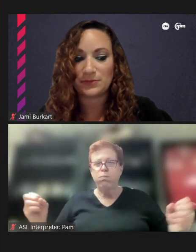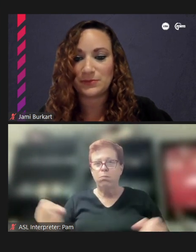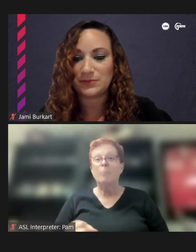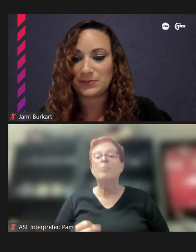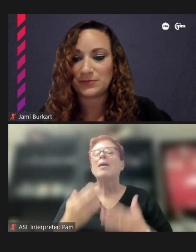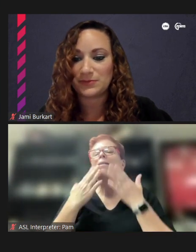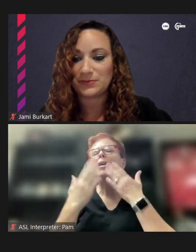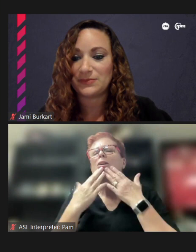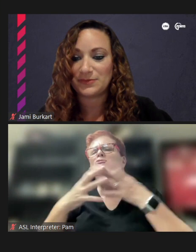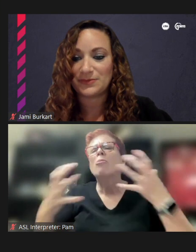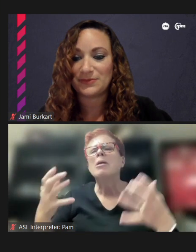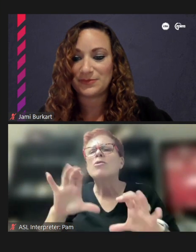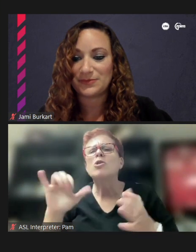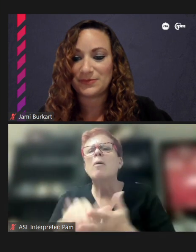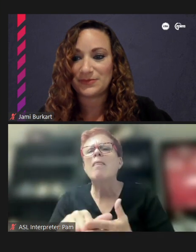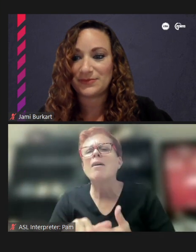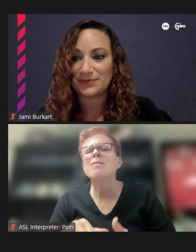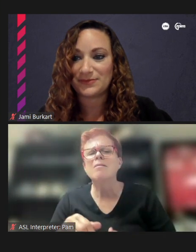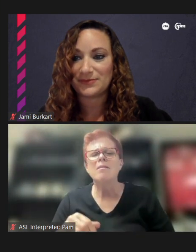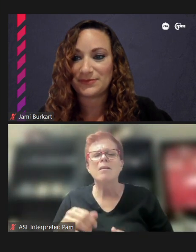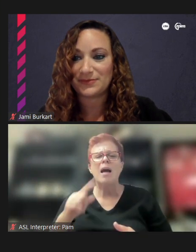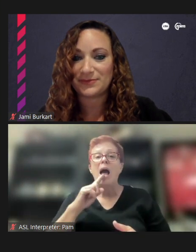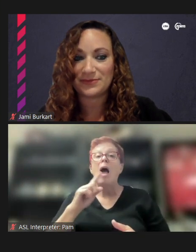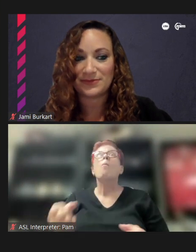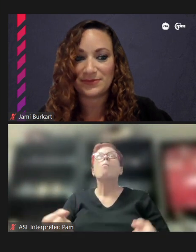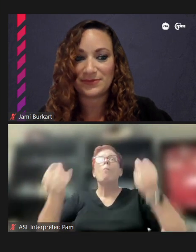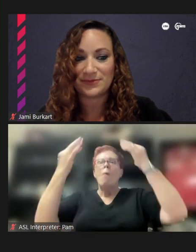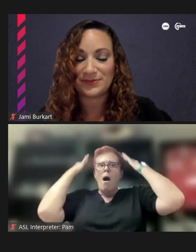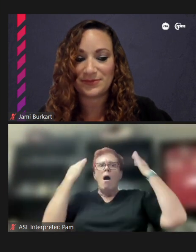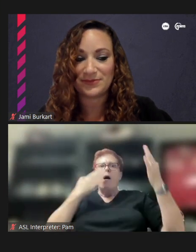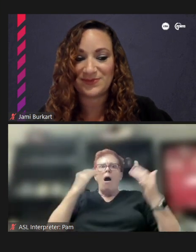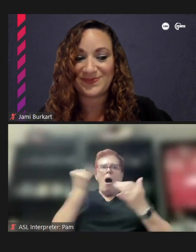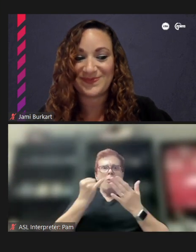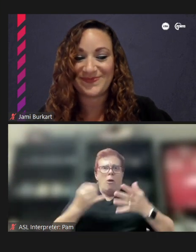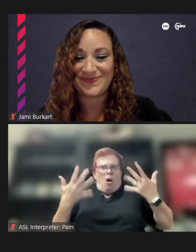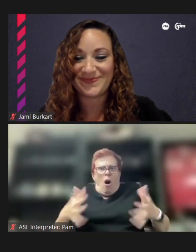by the way, for doing this, and I'm blown away by the artwork already on the screen. I can't